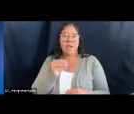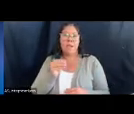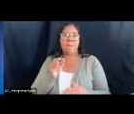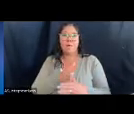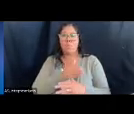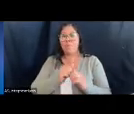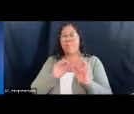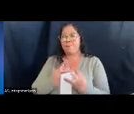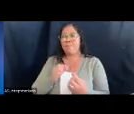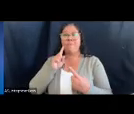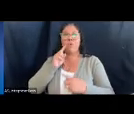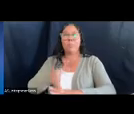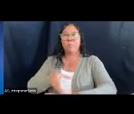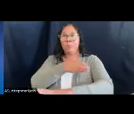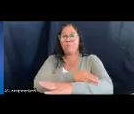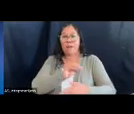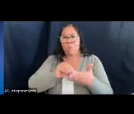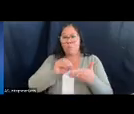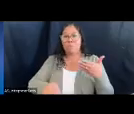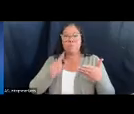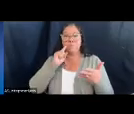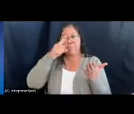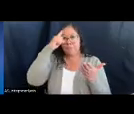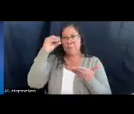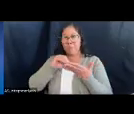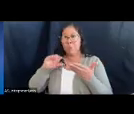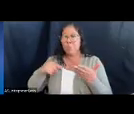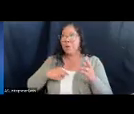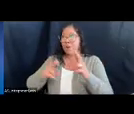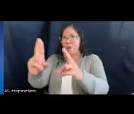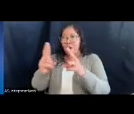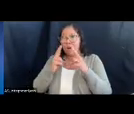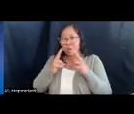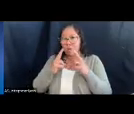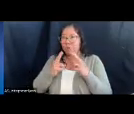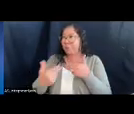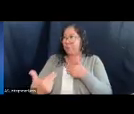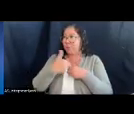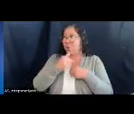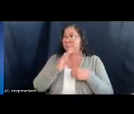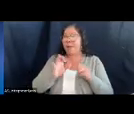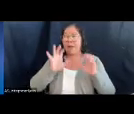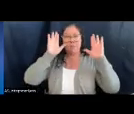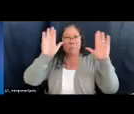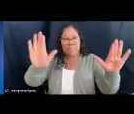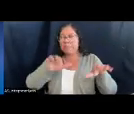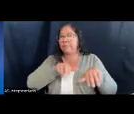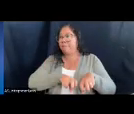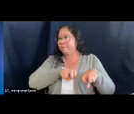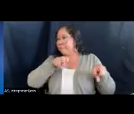We are honored to be joined by an incredible panel of parents, advocates, educators,